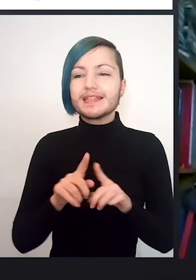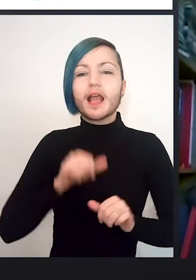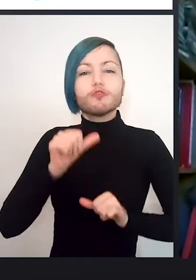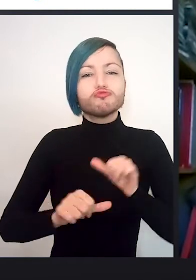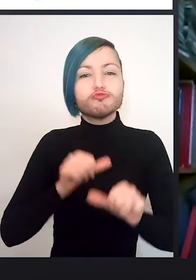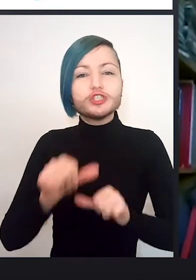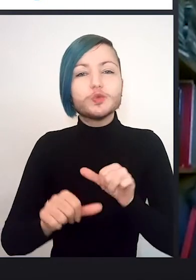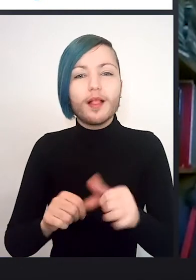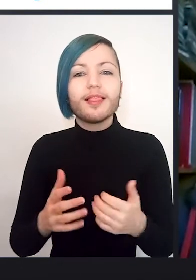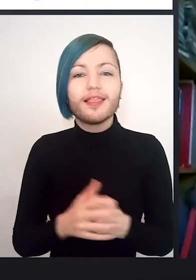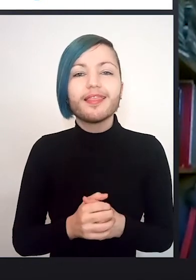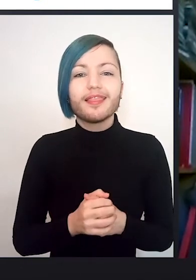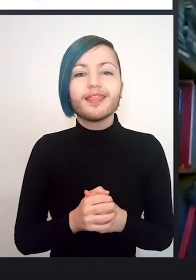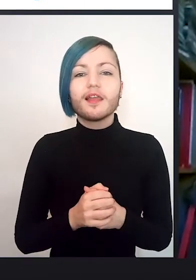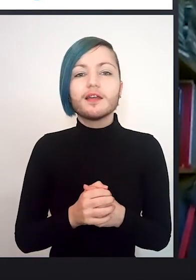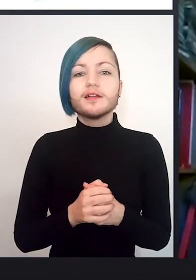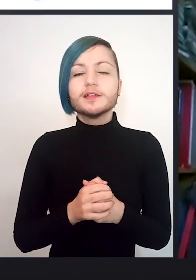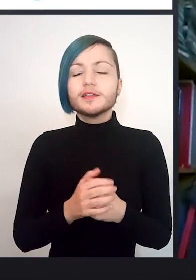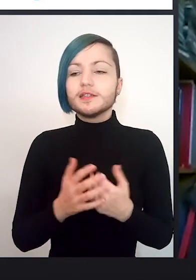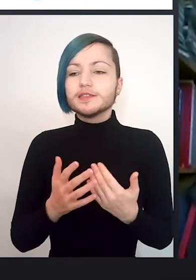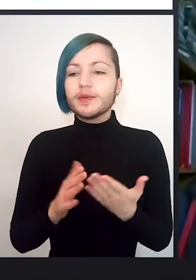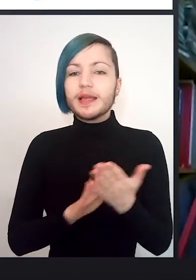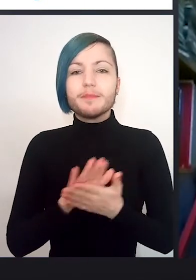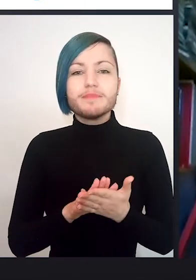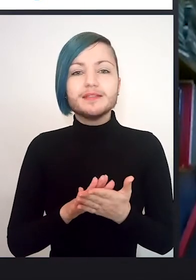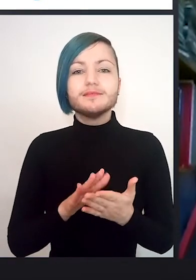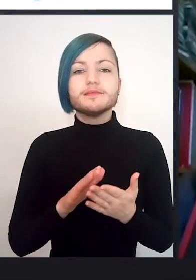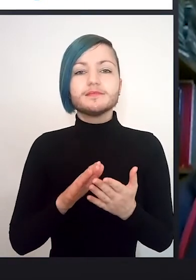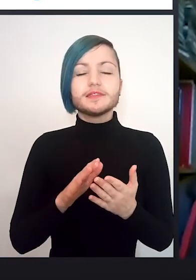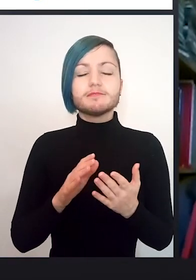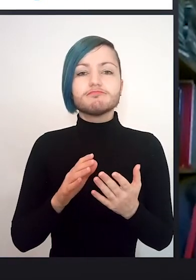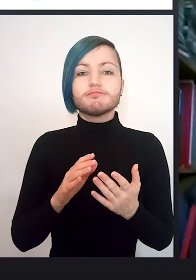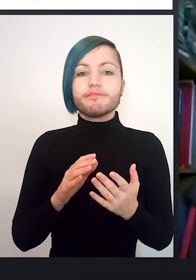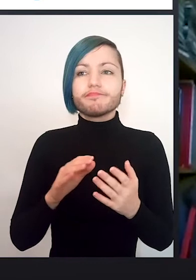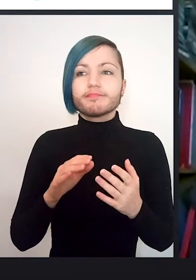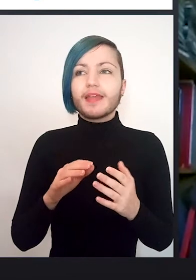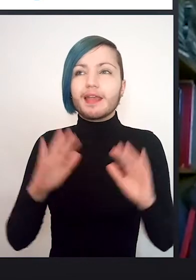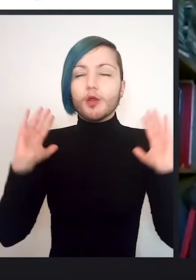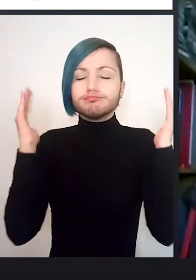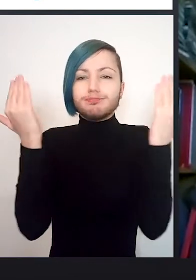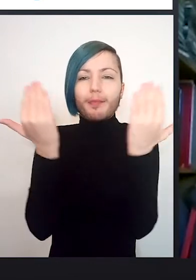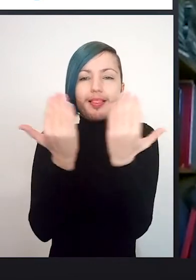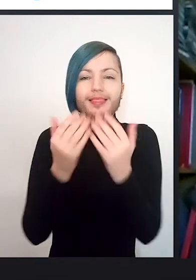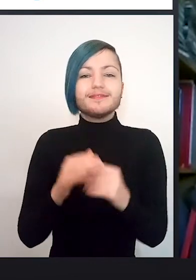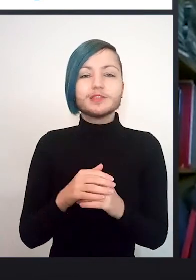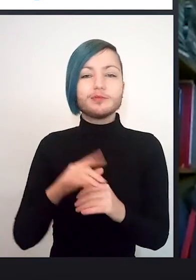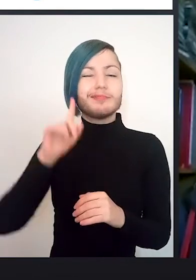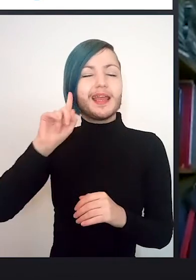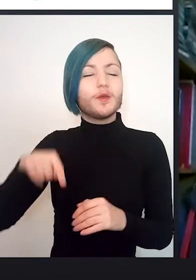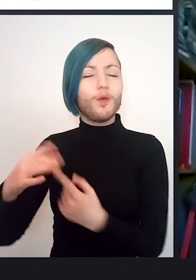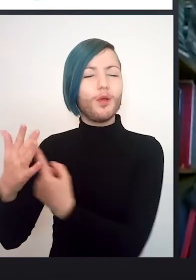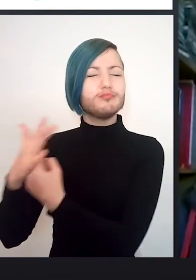where you're cutting out pressures and strains of the outside world and having that